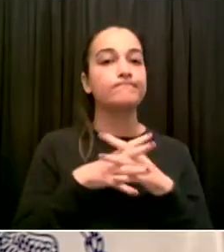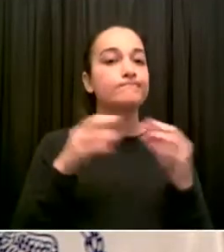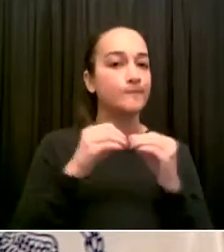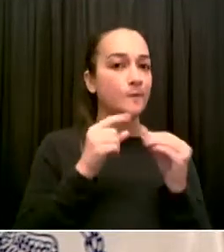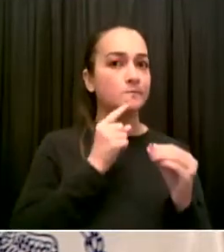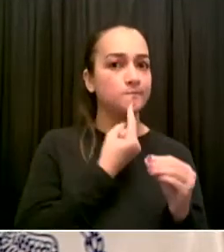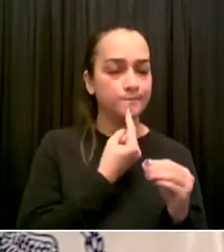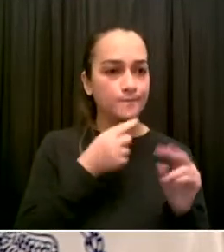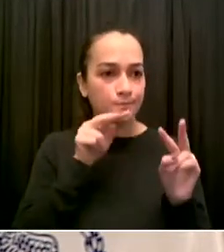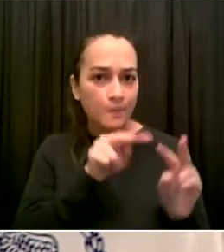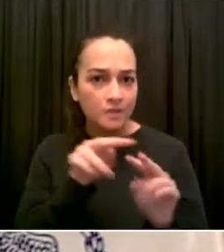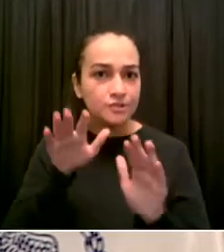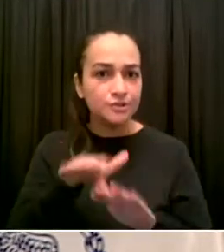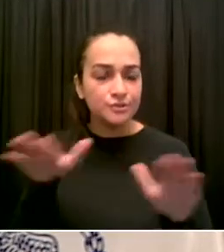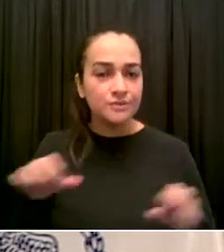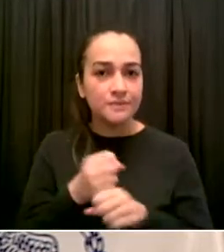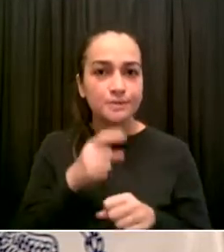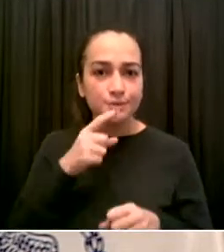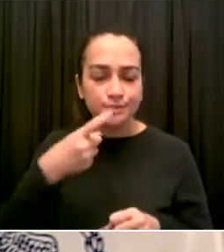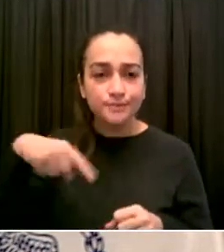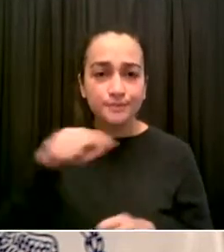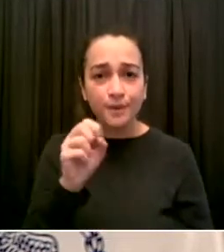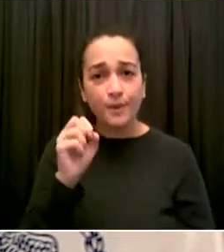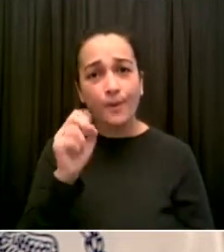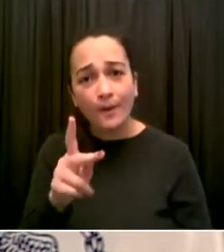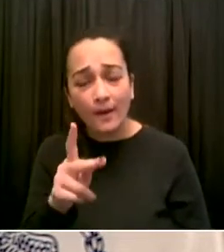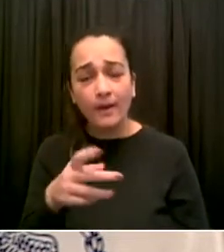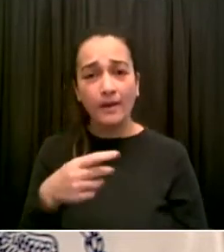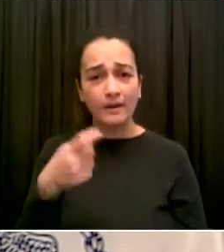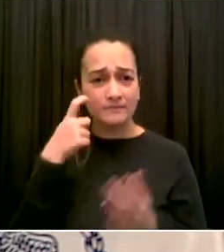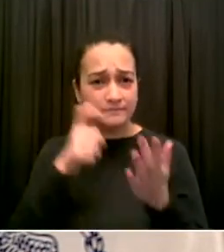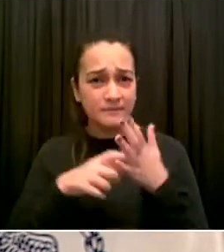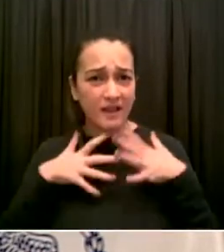THIS HAS NEVER BEEN DONE ON